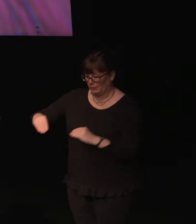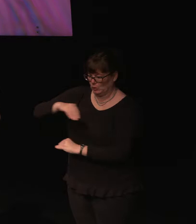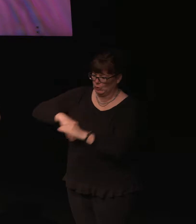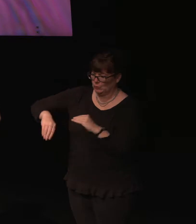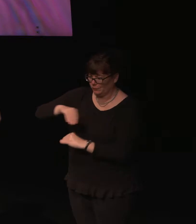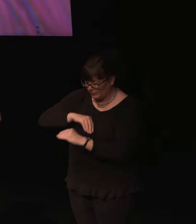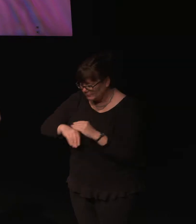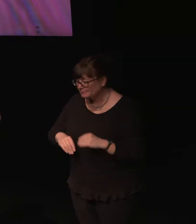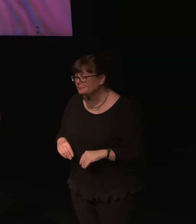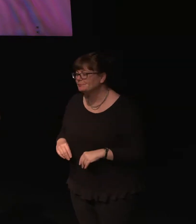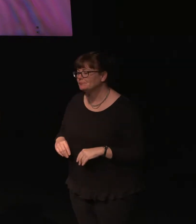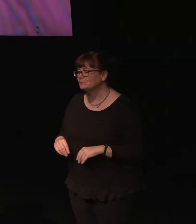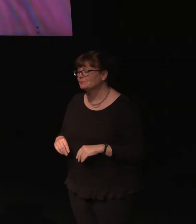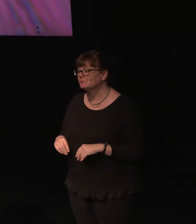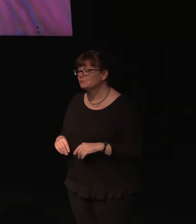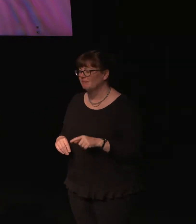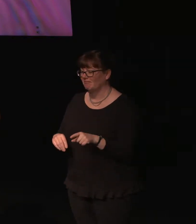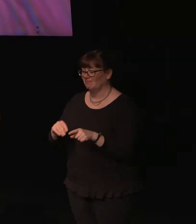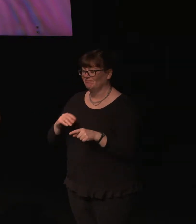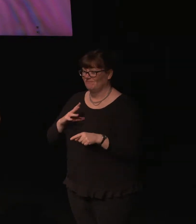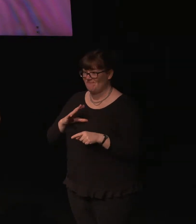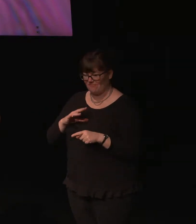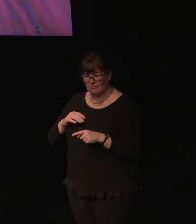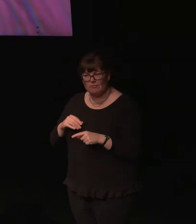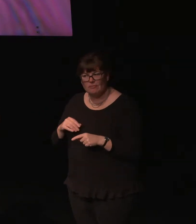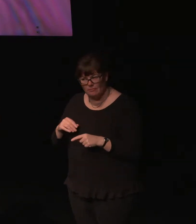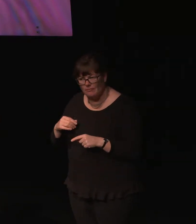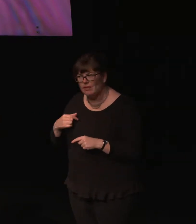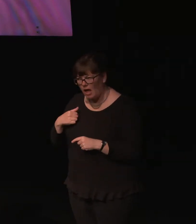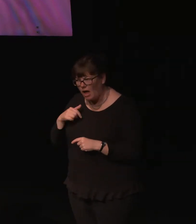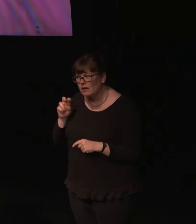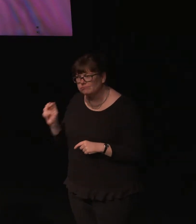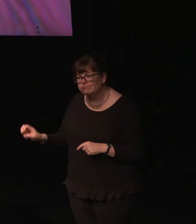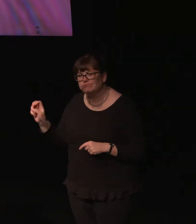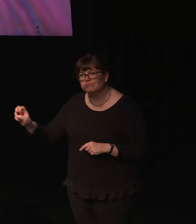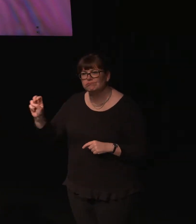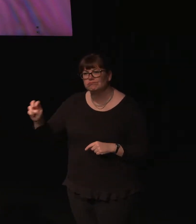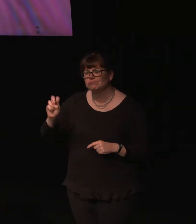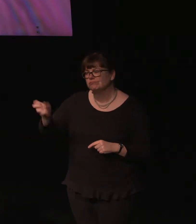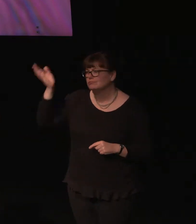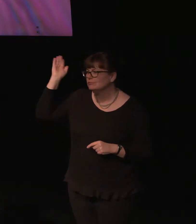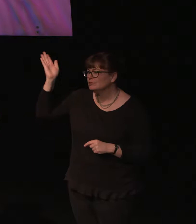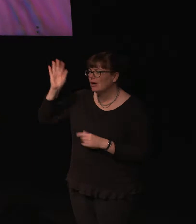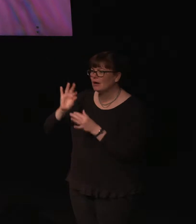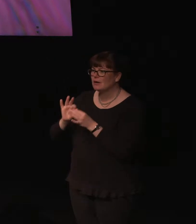Now the thing is that I actually give a lot of talks on accessibility. Mostly universities,